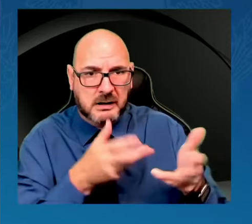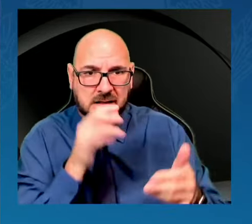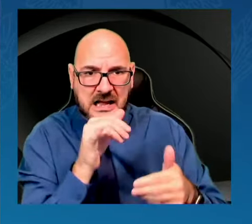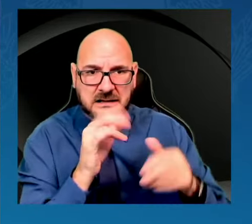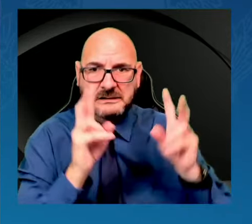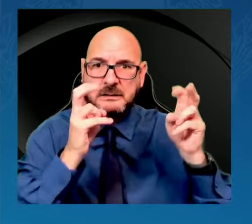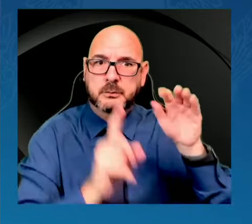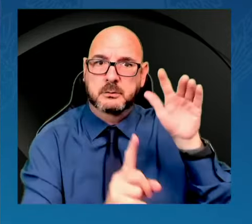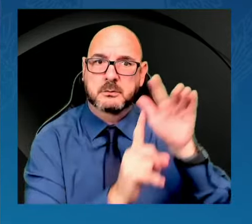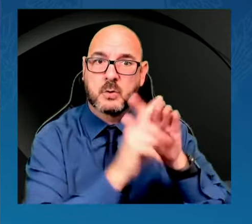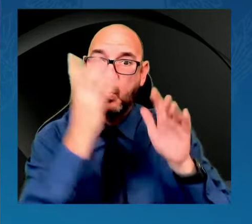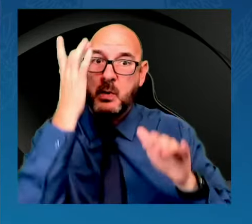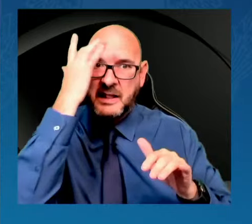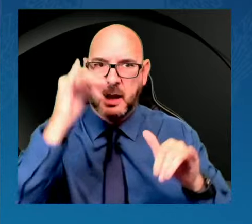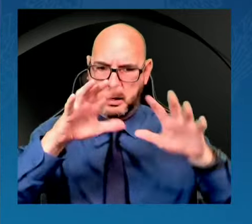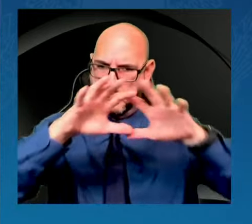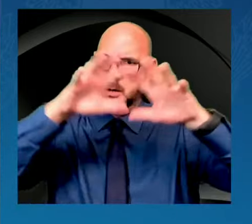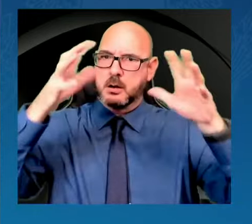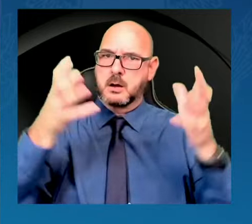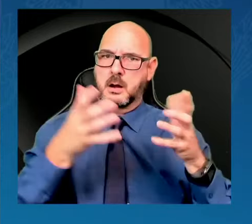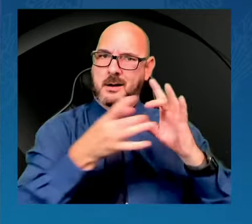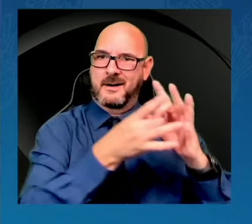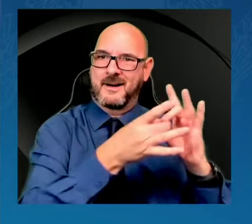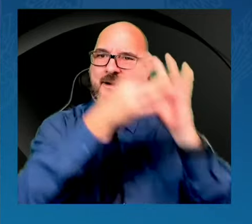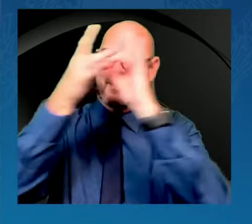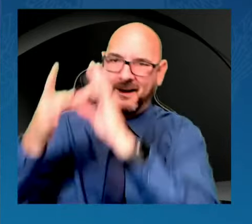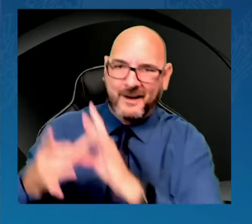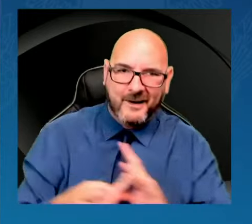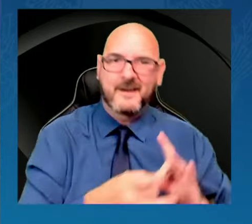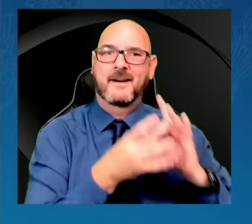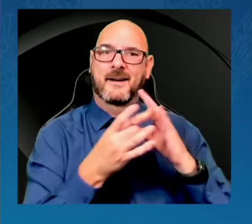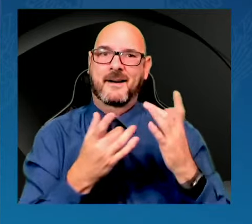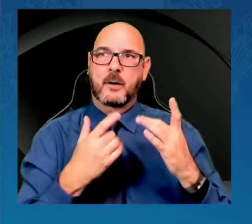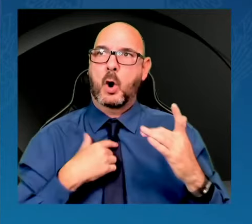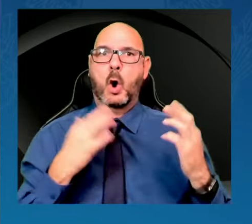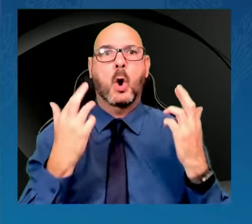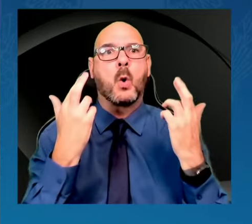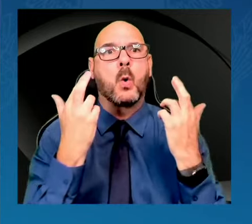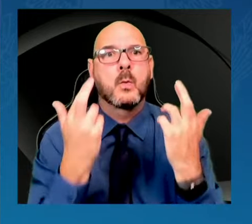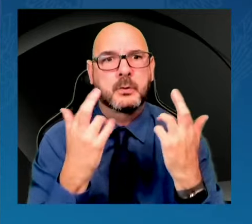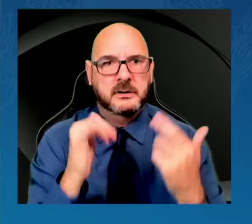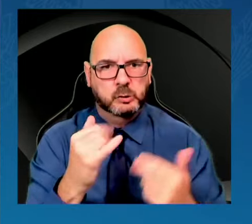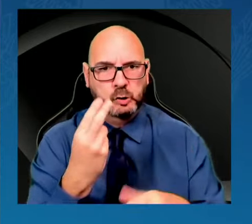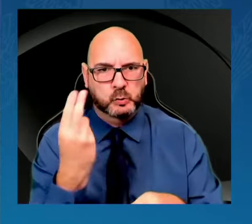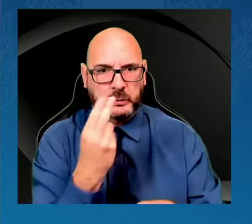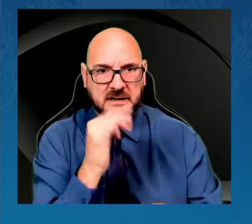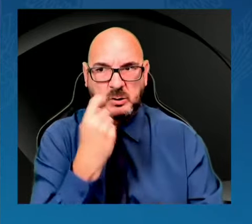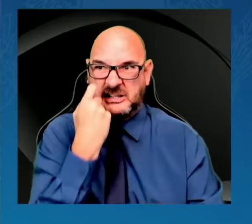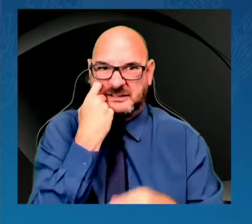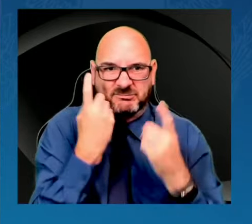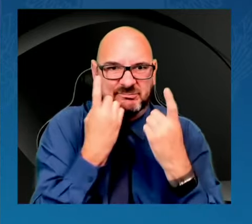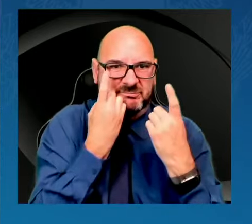And we hope that we can use the recent accomplishments -- those three bills and this amount of money and infusion --